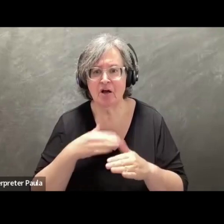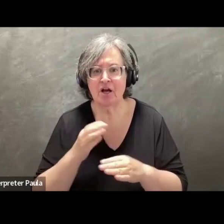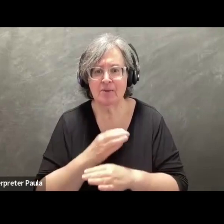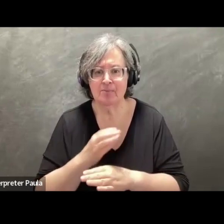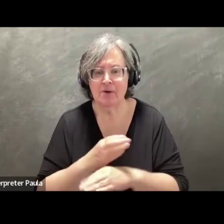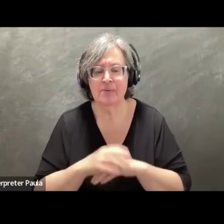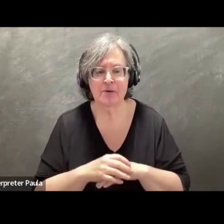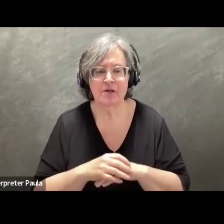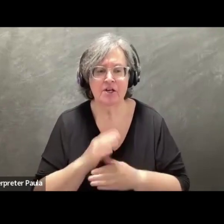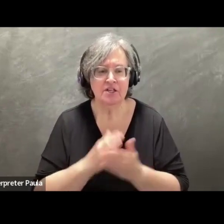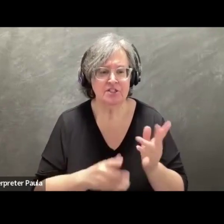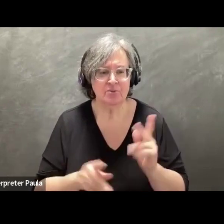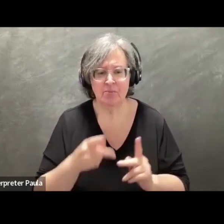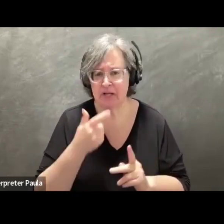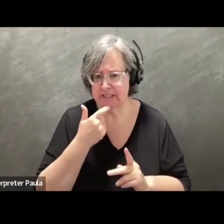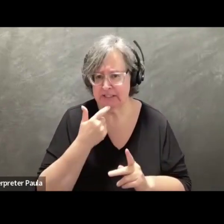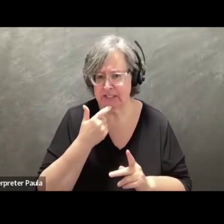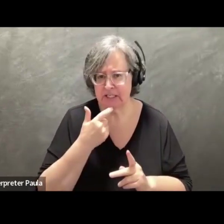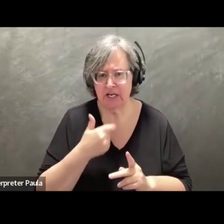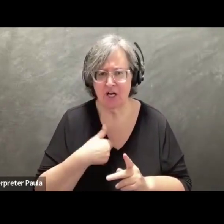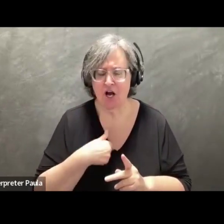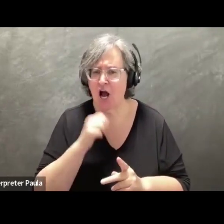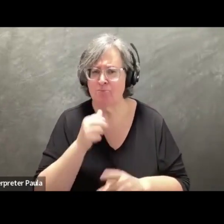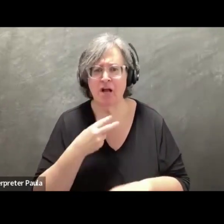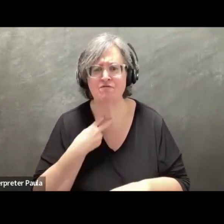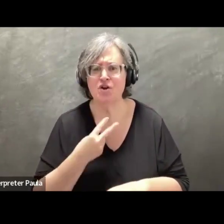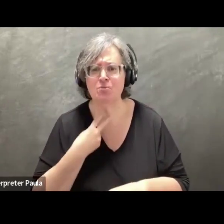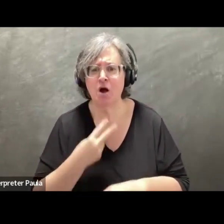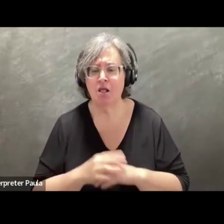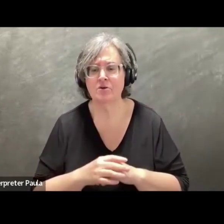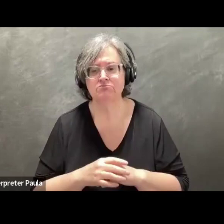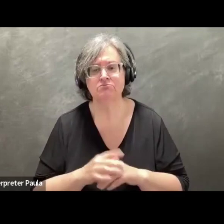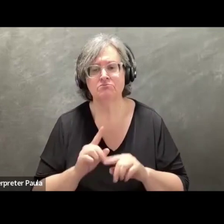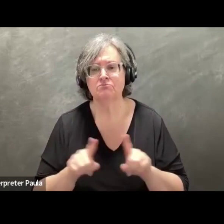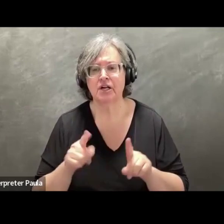people might say that I am nonverbal, but I am definitely